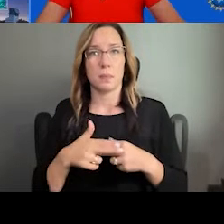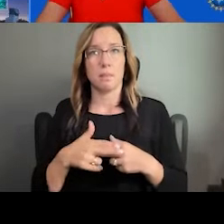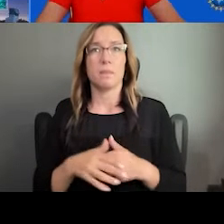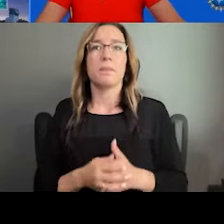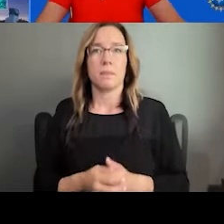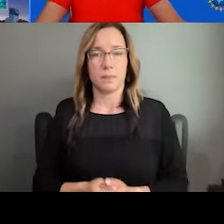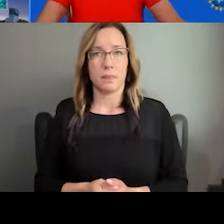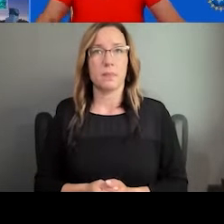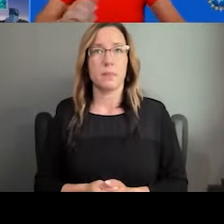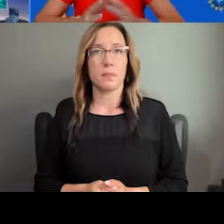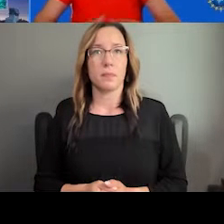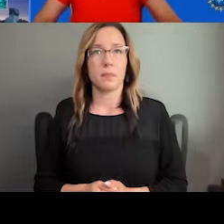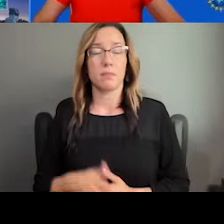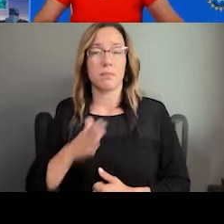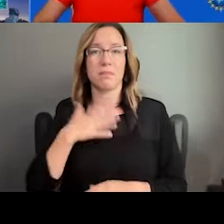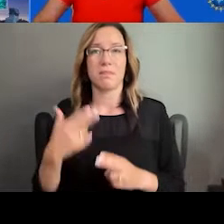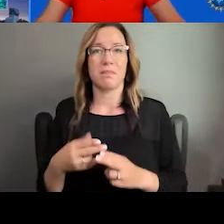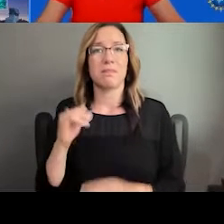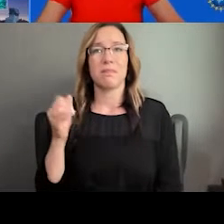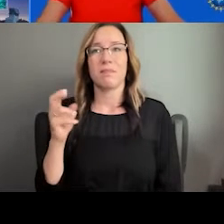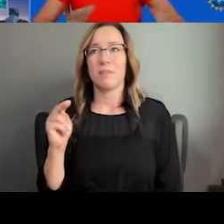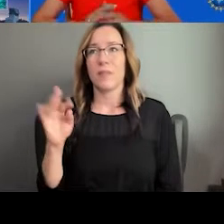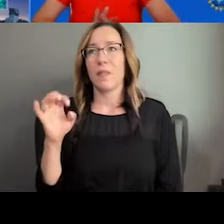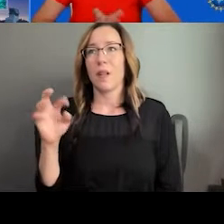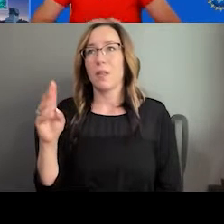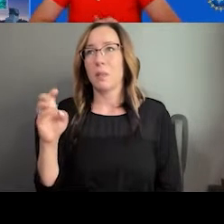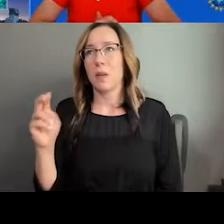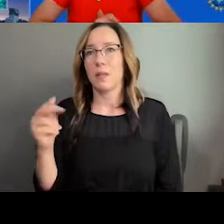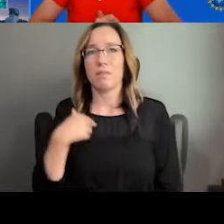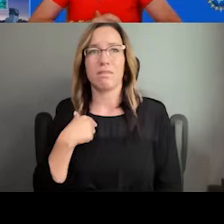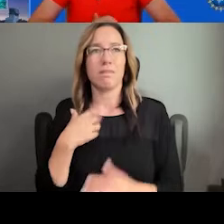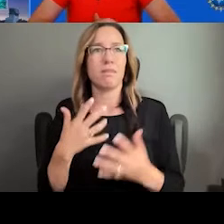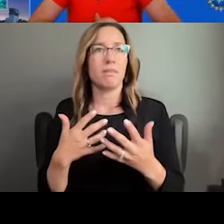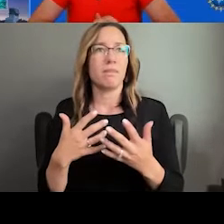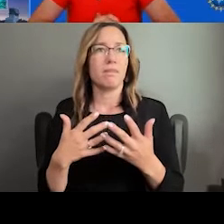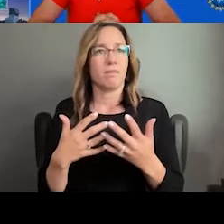Well, my name is Jean Feldman and I am head of the Policy office in the division